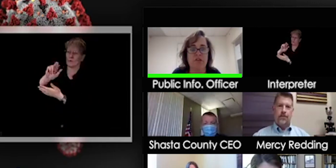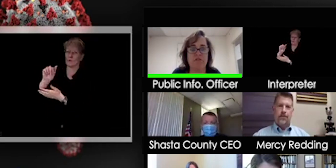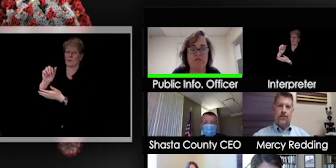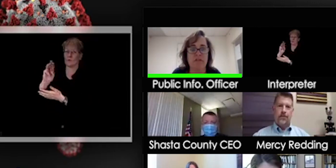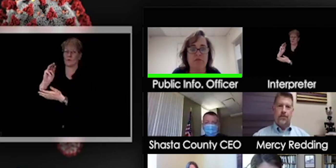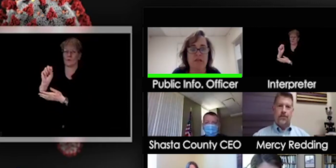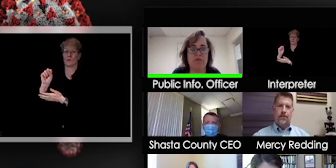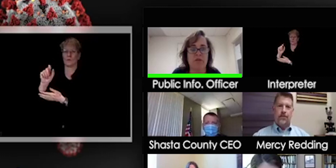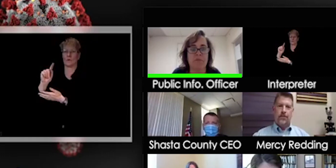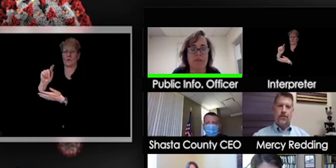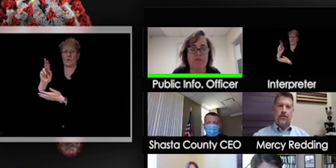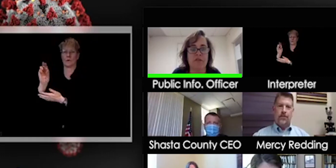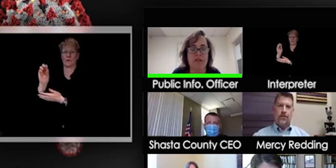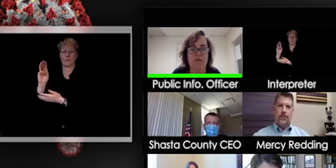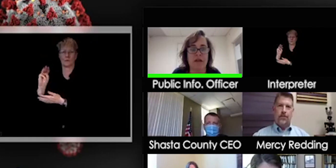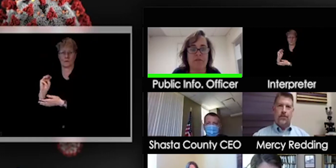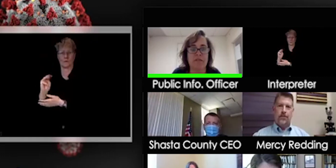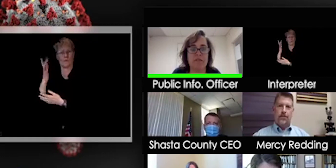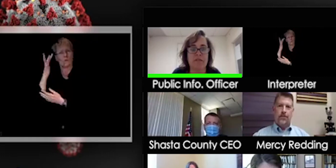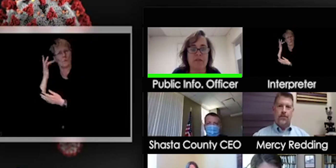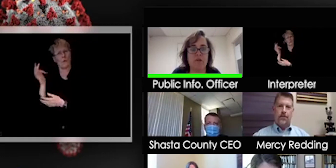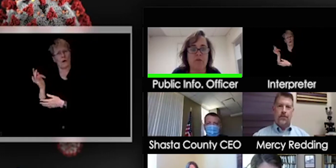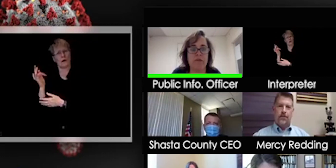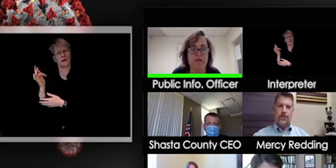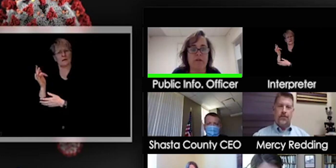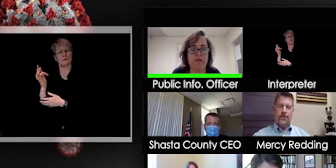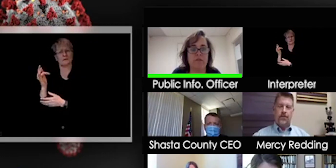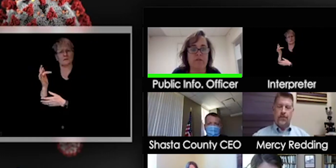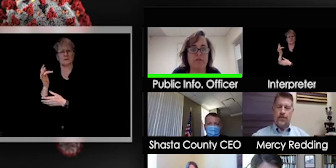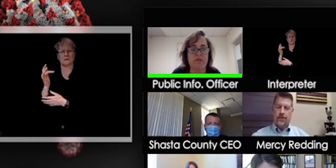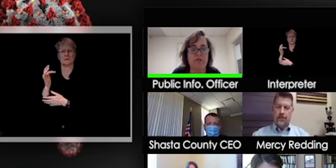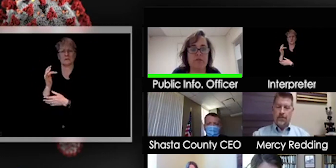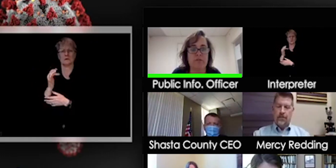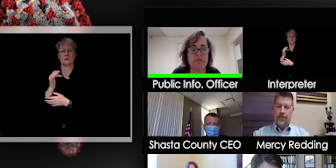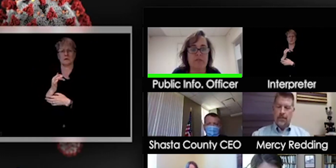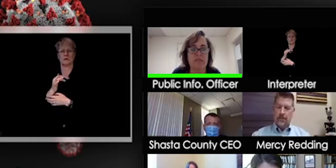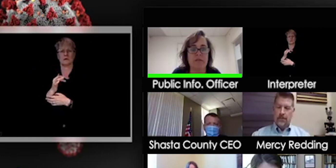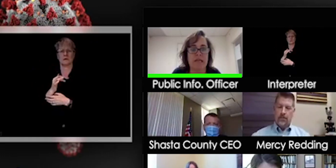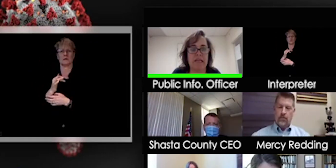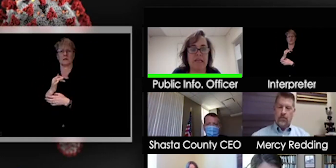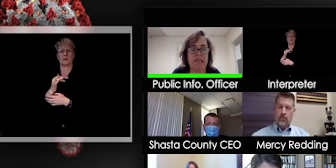achieving immunity from this strain of virus when there are little to no symptoms in many